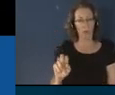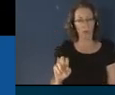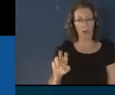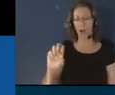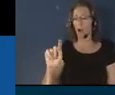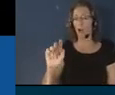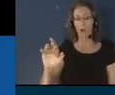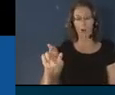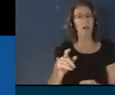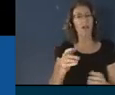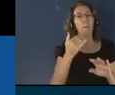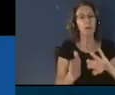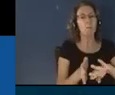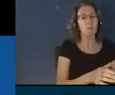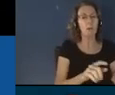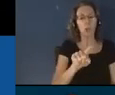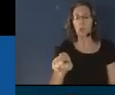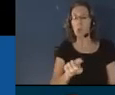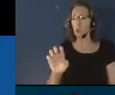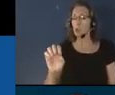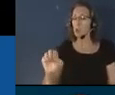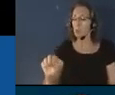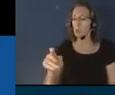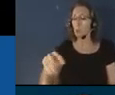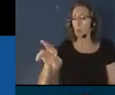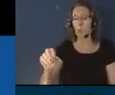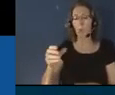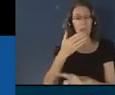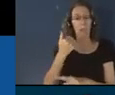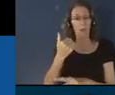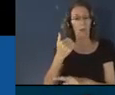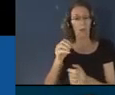is actually more accurate. The Otter would do the recording I've used Otter quite a bit,